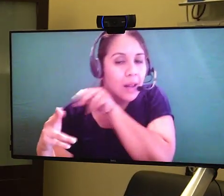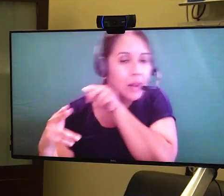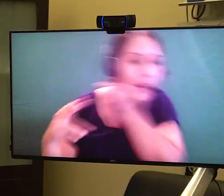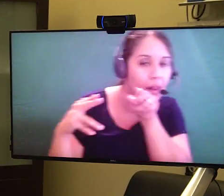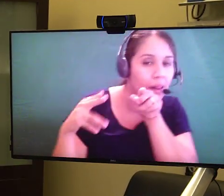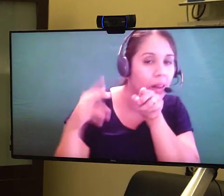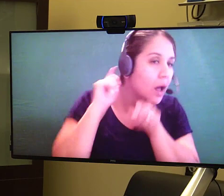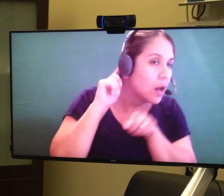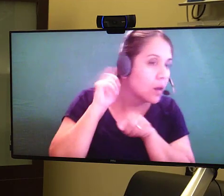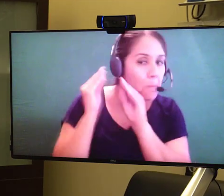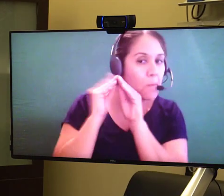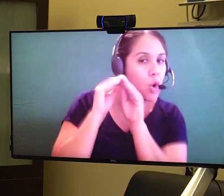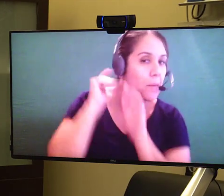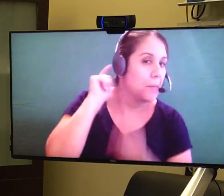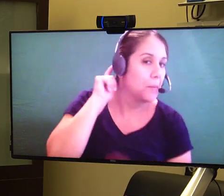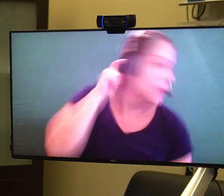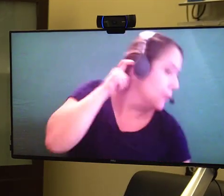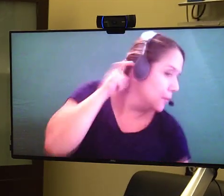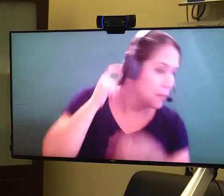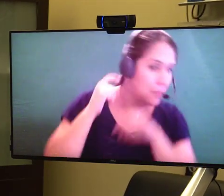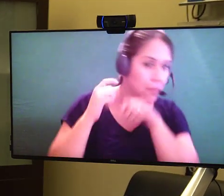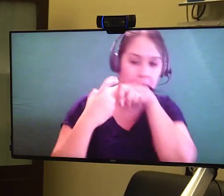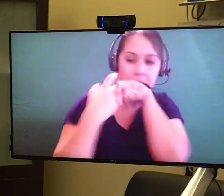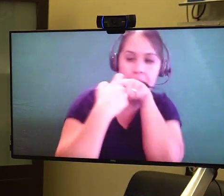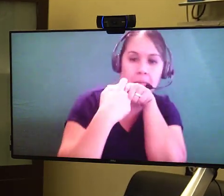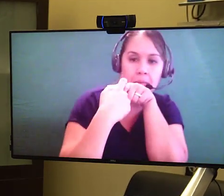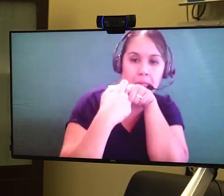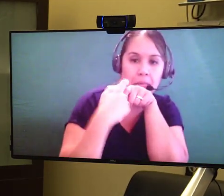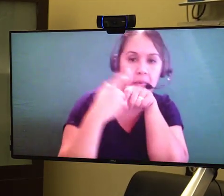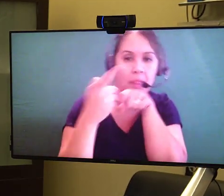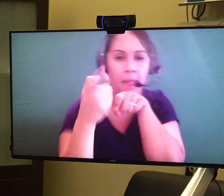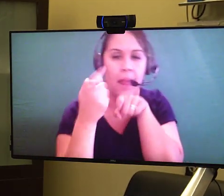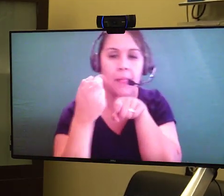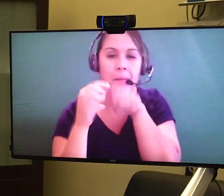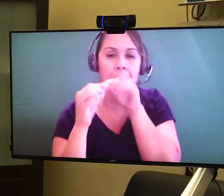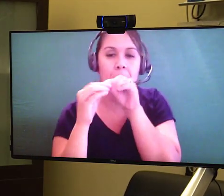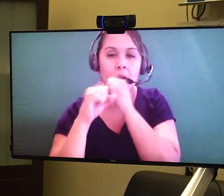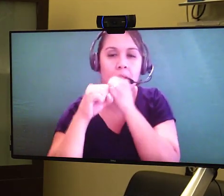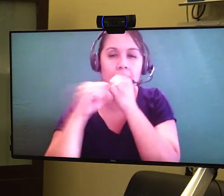for conversations between hearing people and people who are deaf or have a hearing loss.